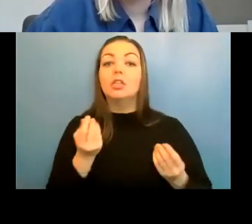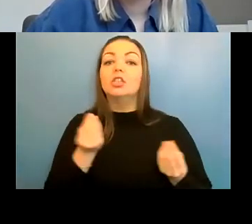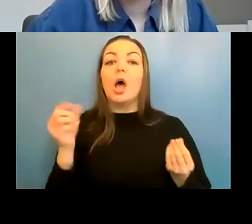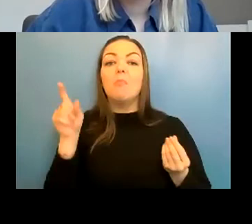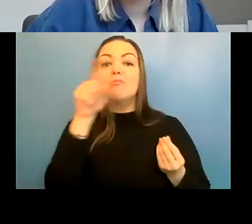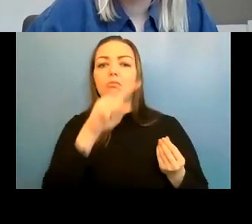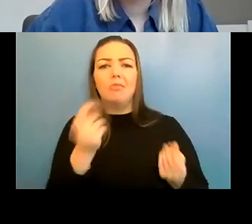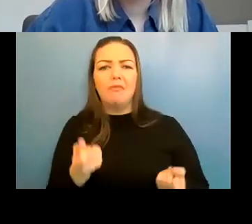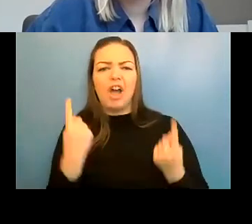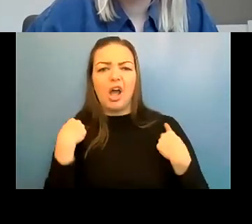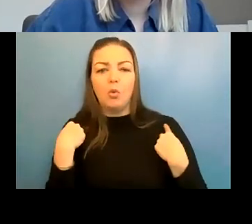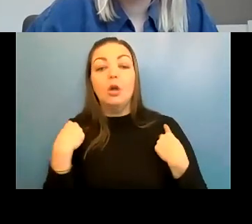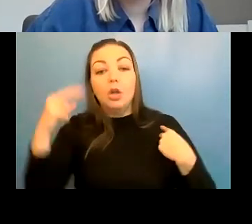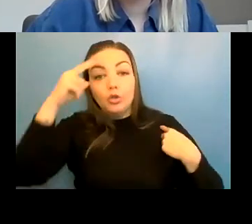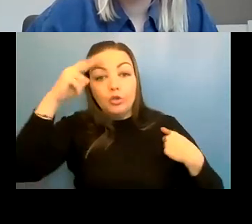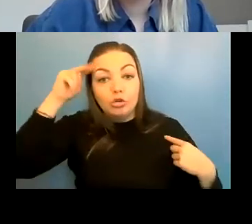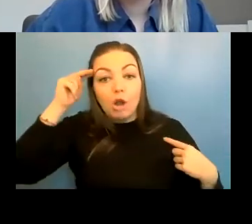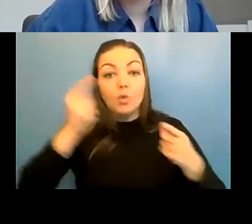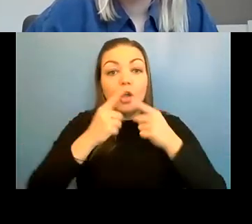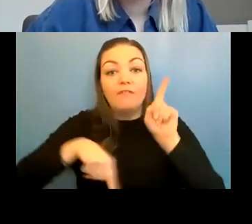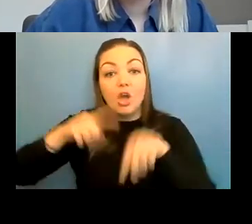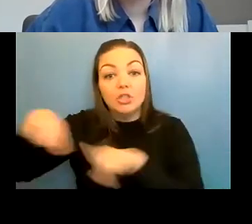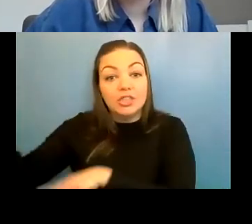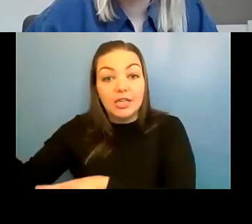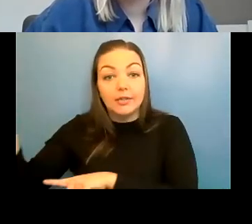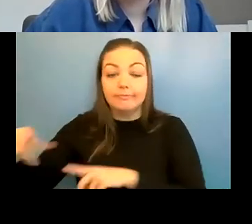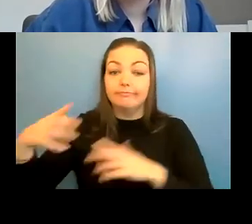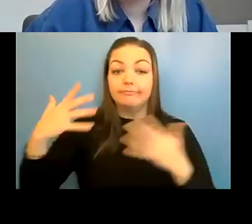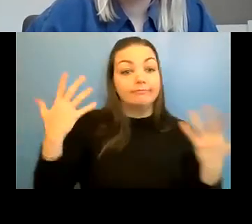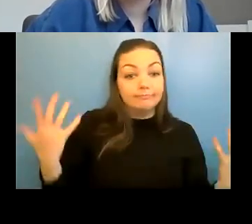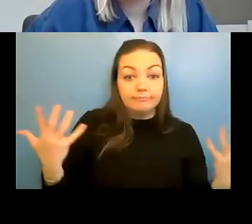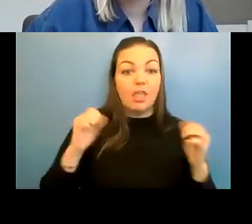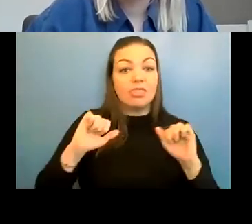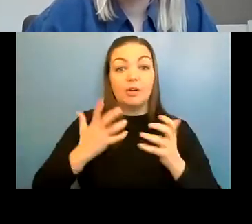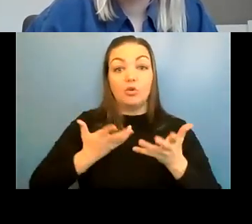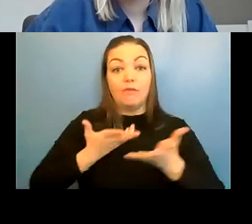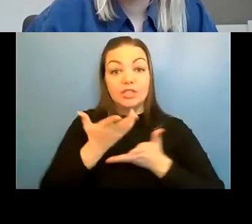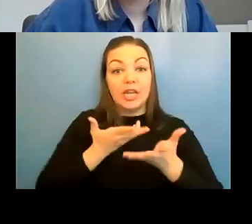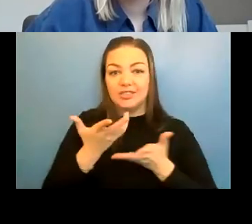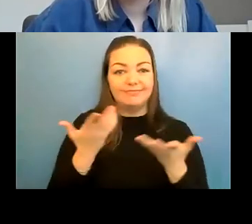Invisible impairments, hidden impairments are not necessarily as well understood, the conversations around neurodiversity again vary, the conversation varies, depending on where